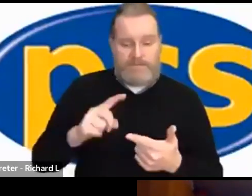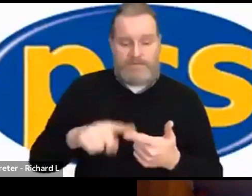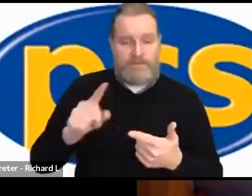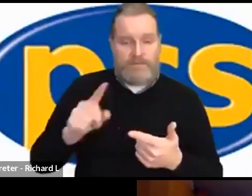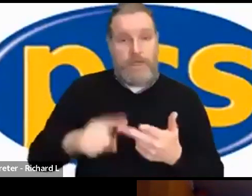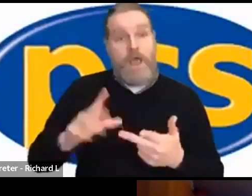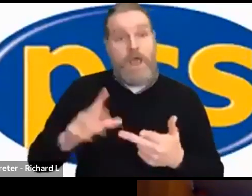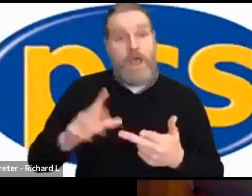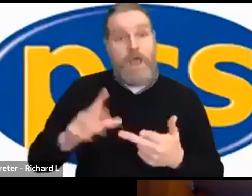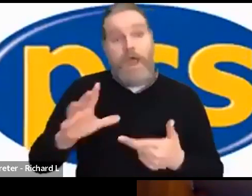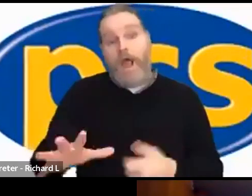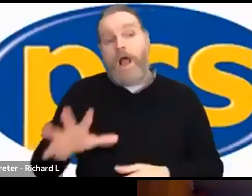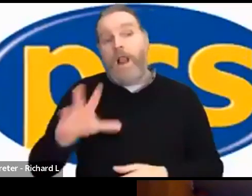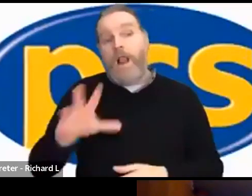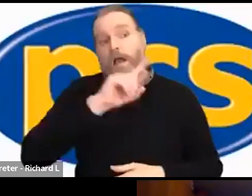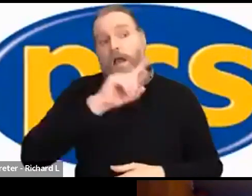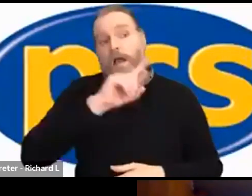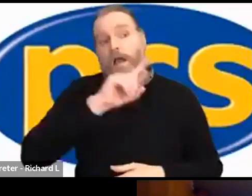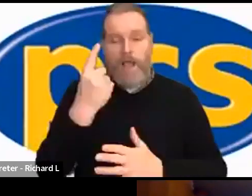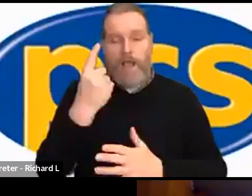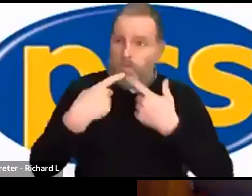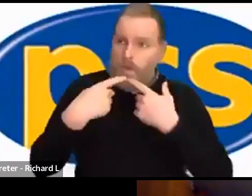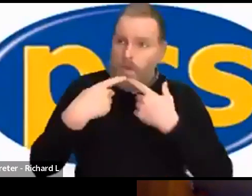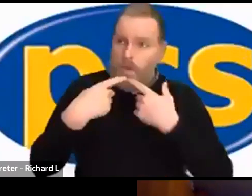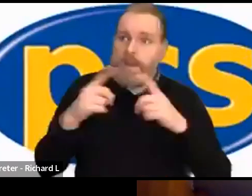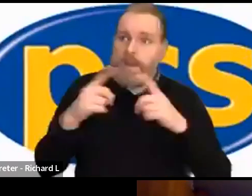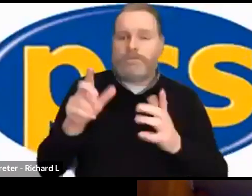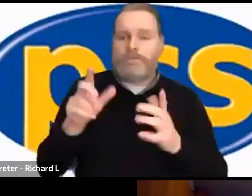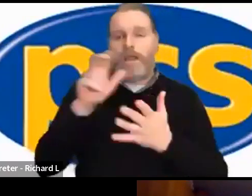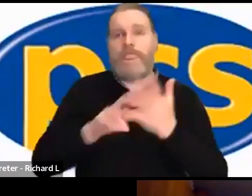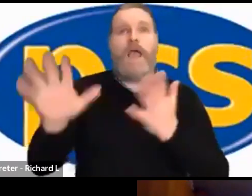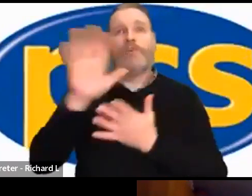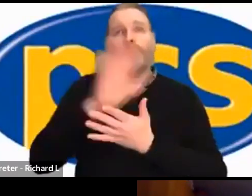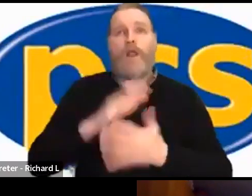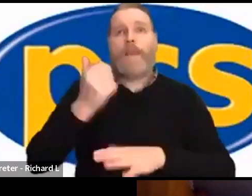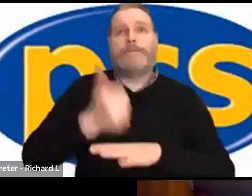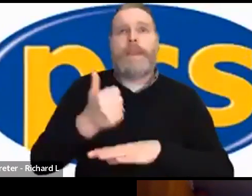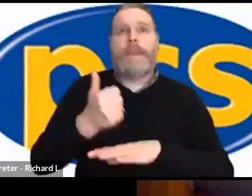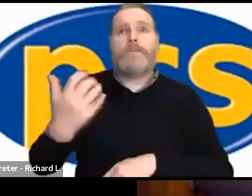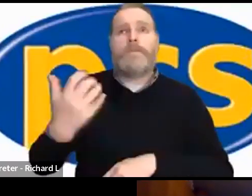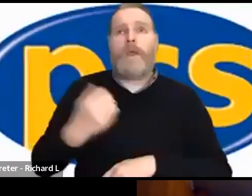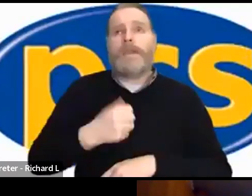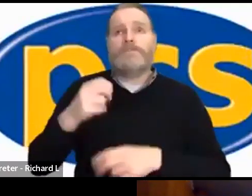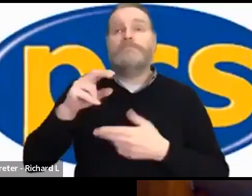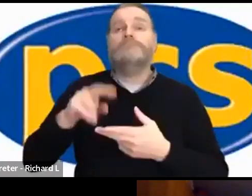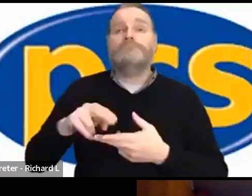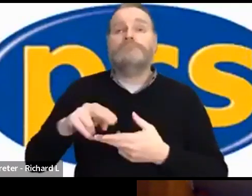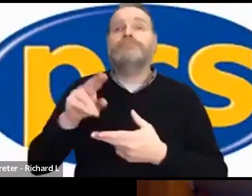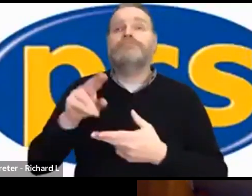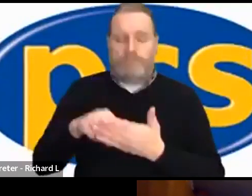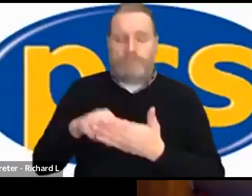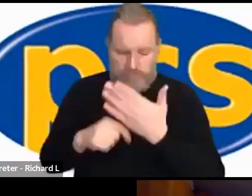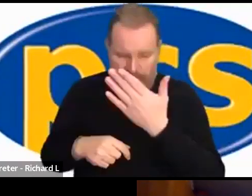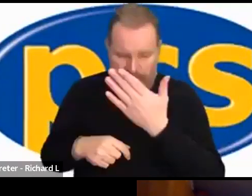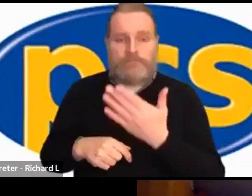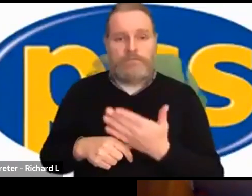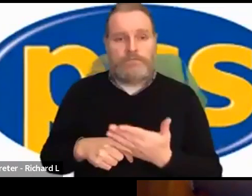they pay a so low they pay a so low and astonishingly last week, when the announcement of the increase announcement of the increase in the national minimum m wage was made clear wage was made clear by the